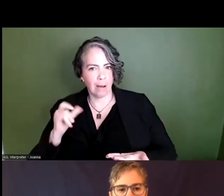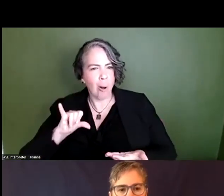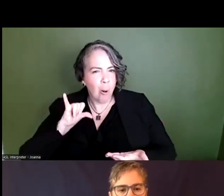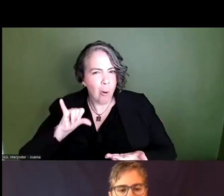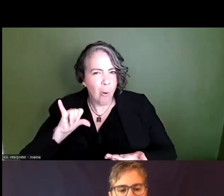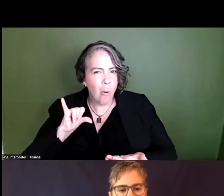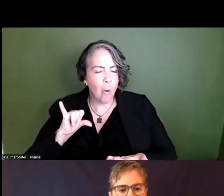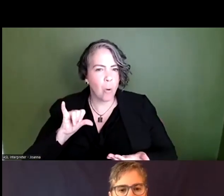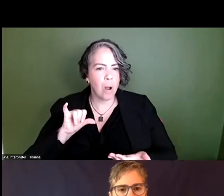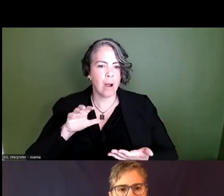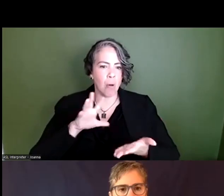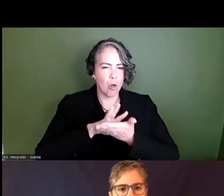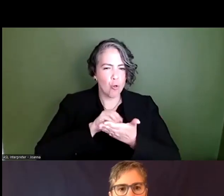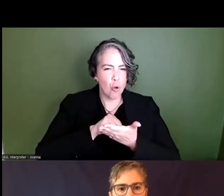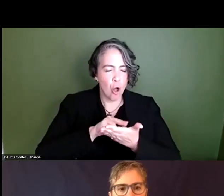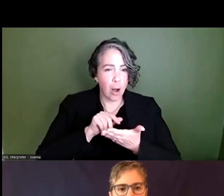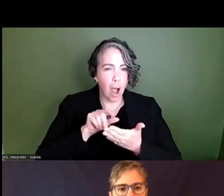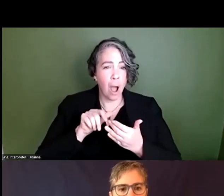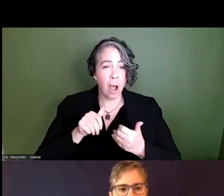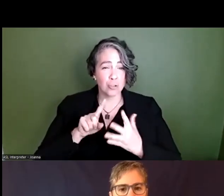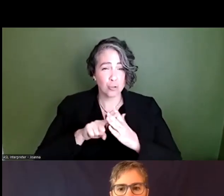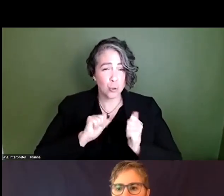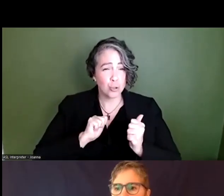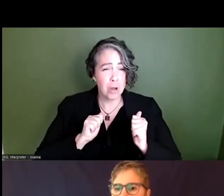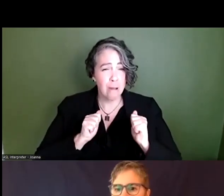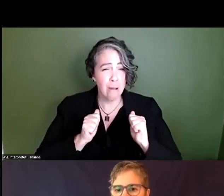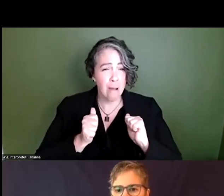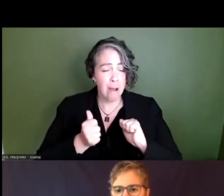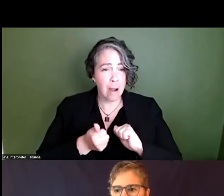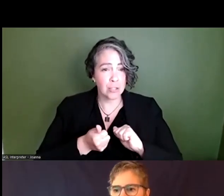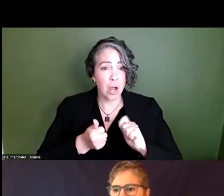So finally, by taking a look at that stuff, I was able to enter into addiction recovery and